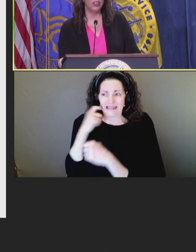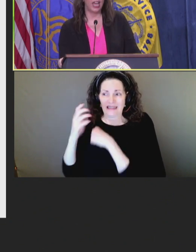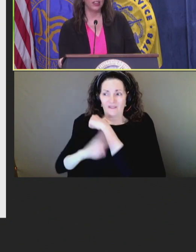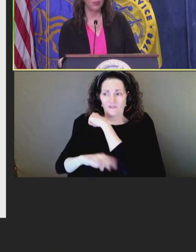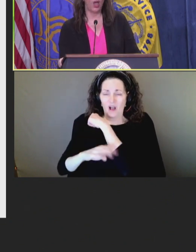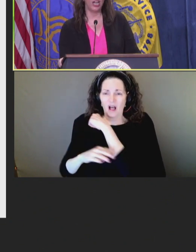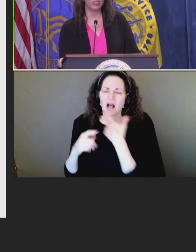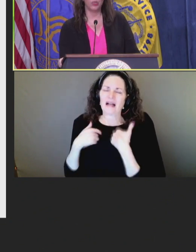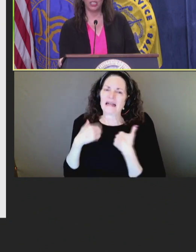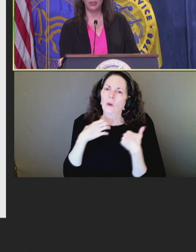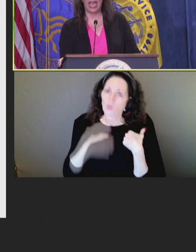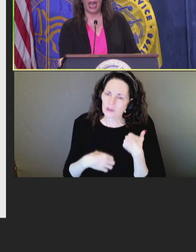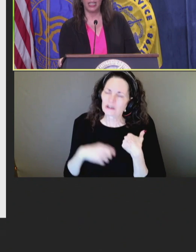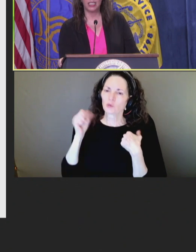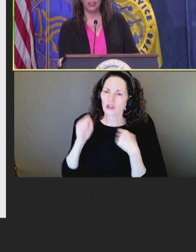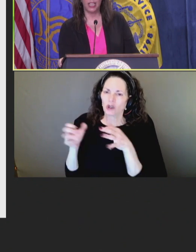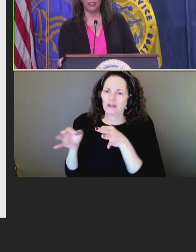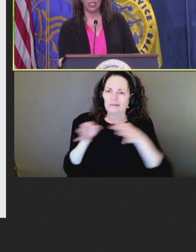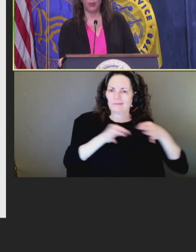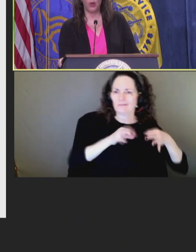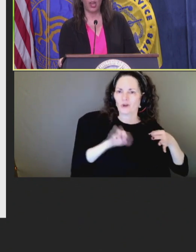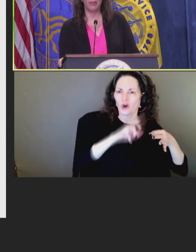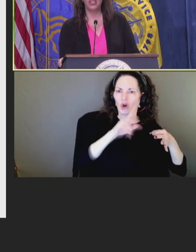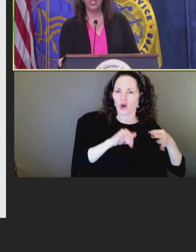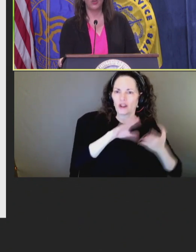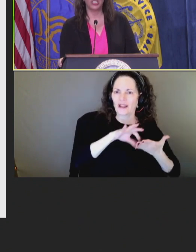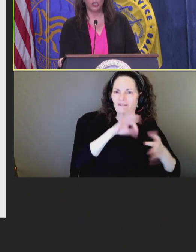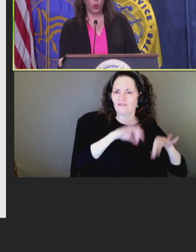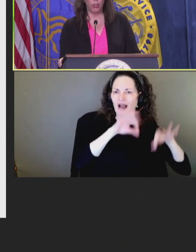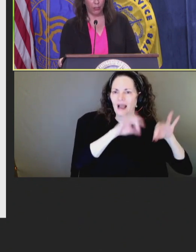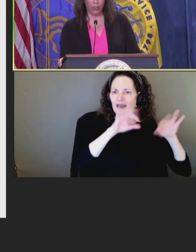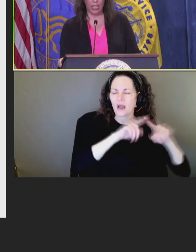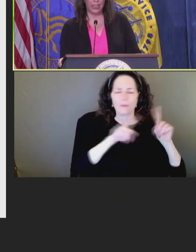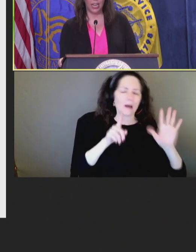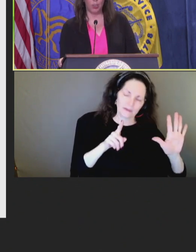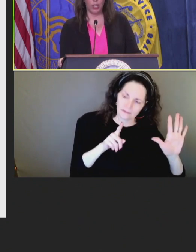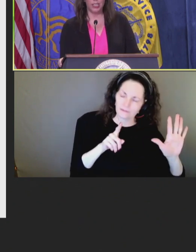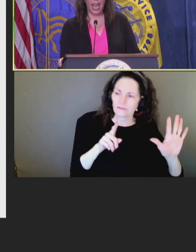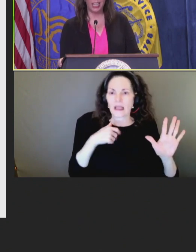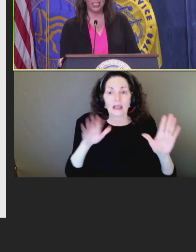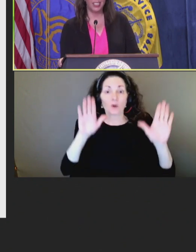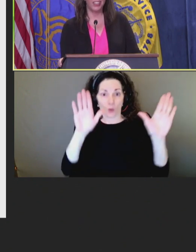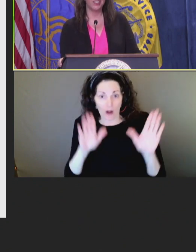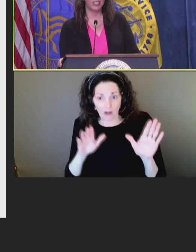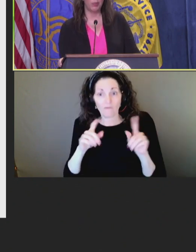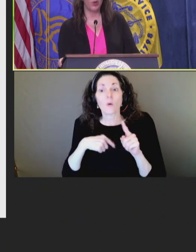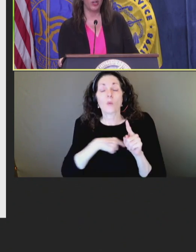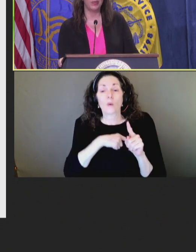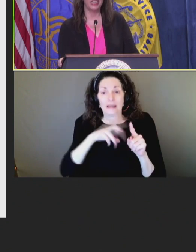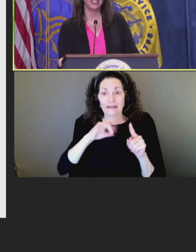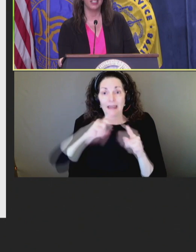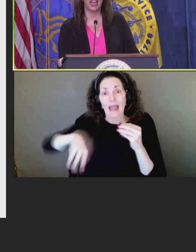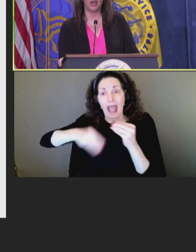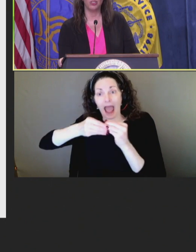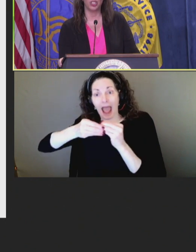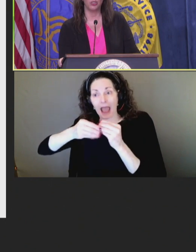that the product was going to be added to the VFC program. Now, that's a wonderful thing that it was added to the VFC program because it allowed children